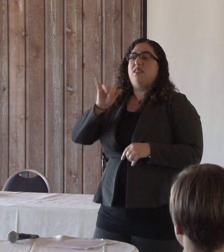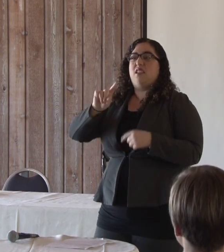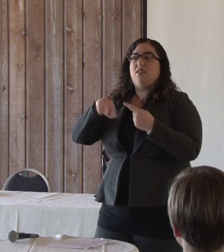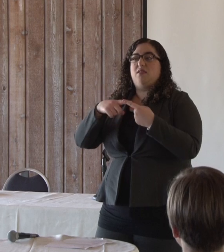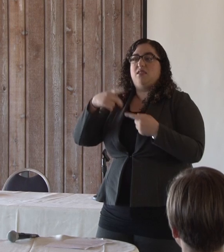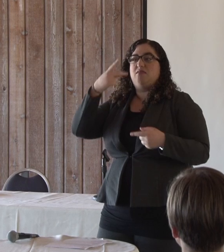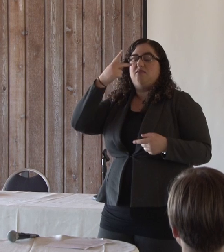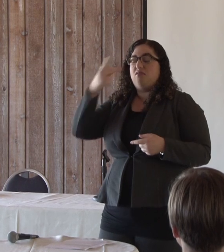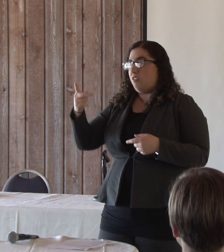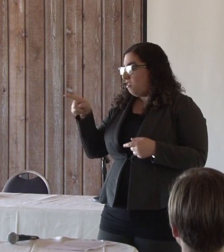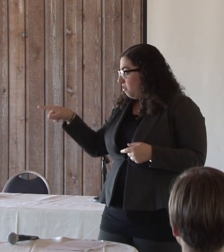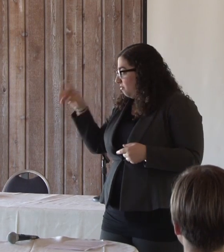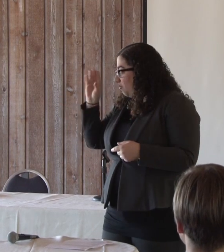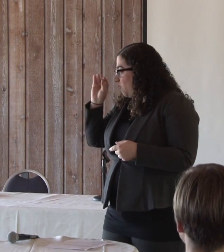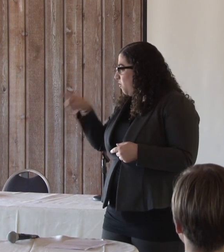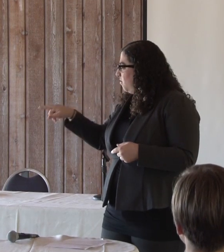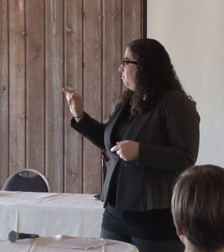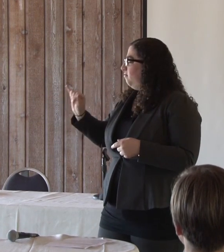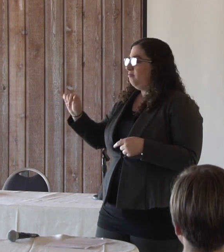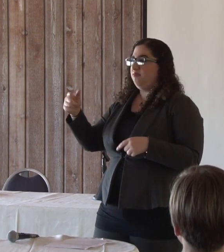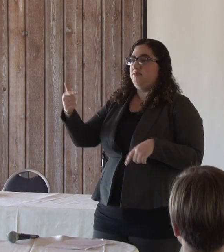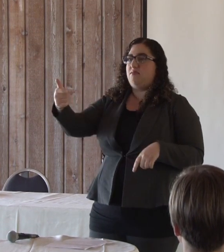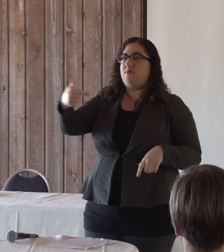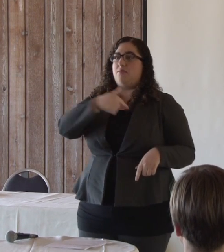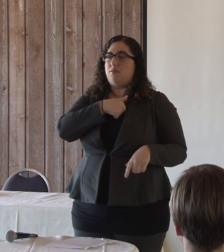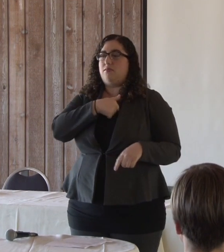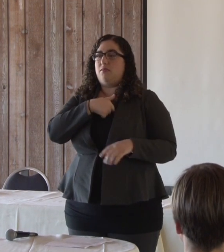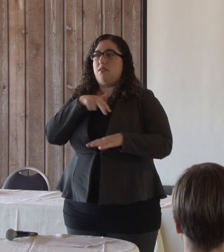the father was grabbing her in the opposite direction for her safety.